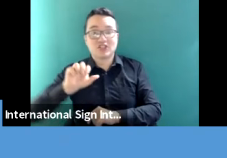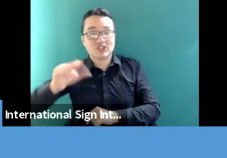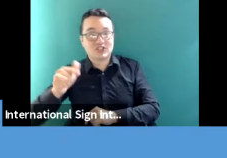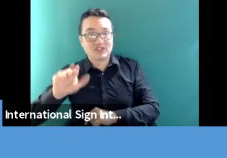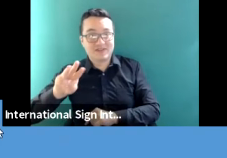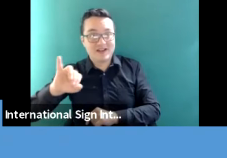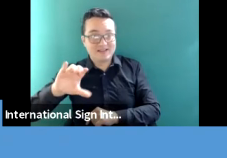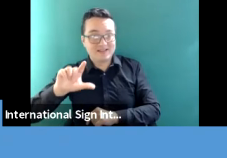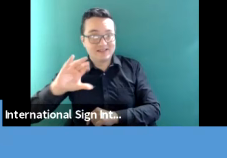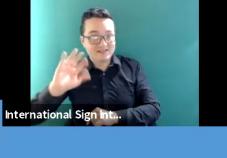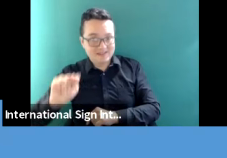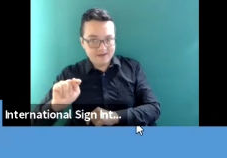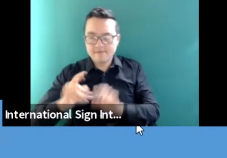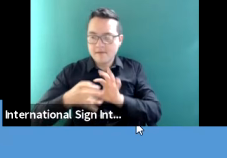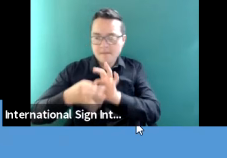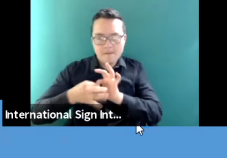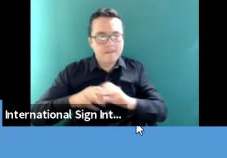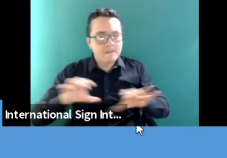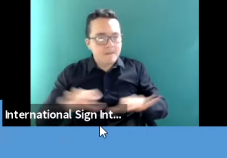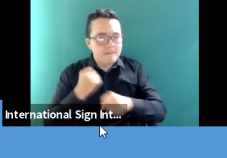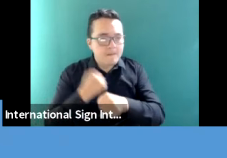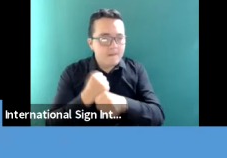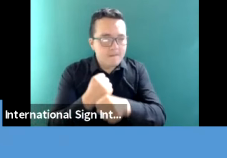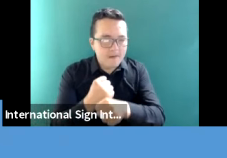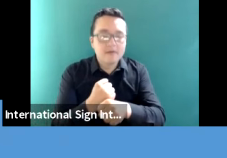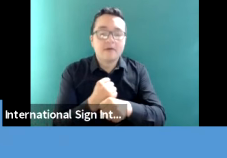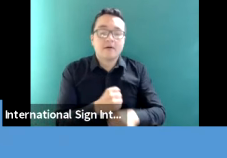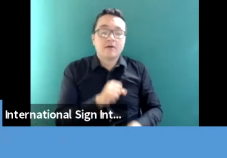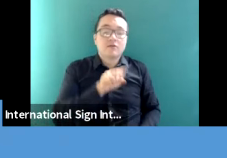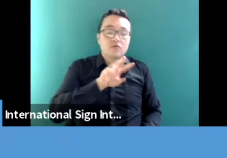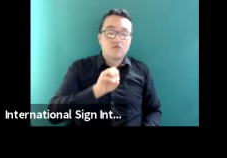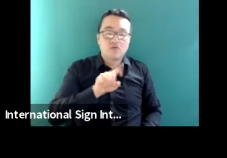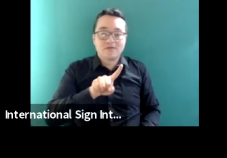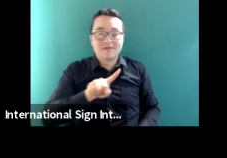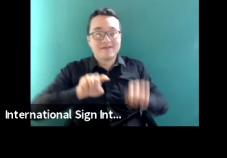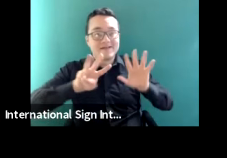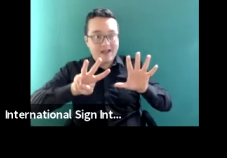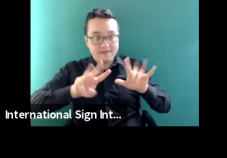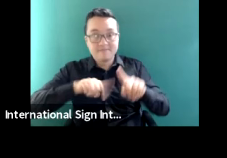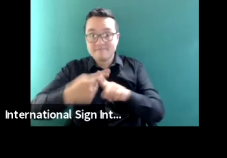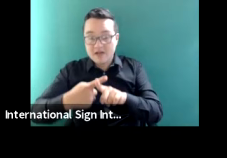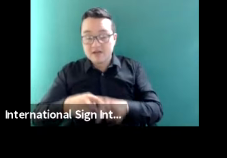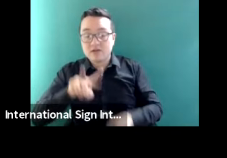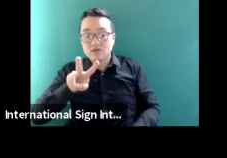And our friends and colleagues at G3ict for the excellent job in the excellent partnership.